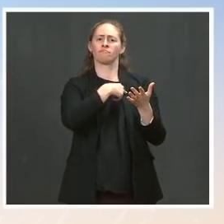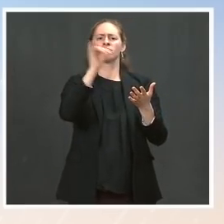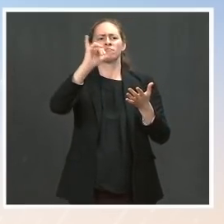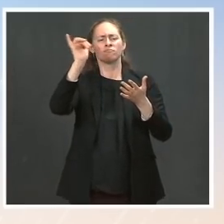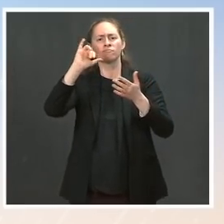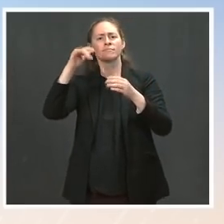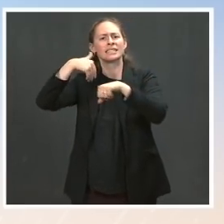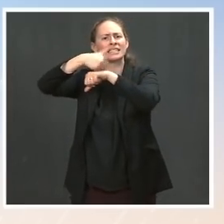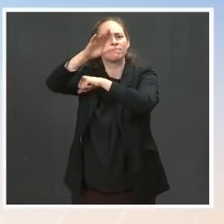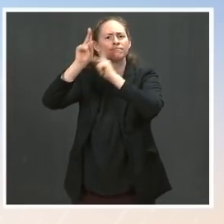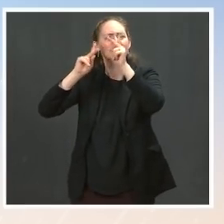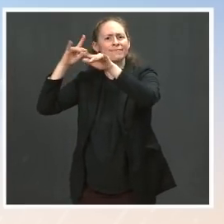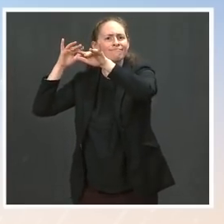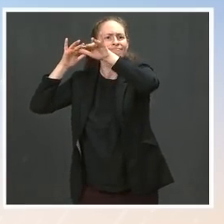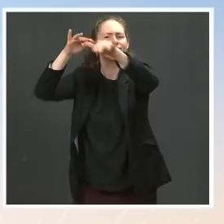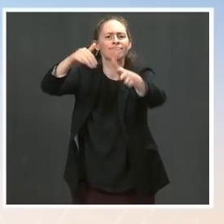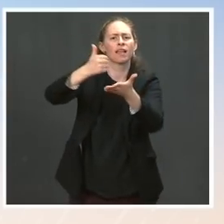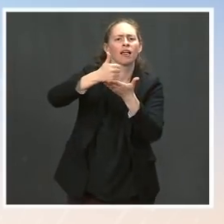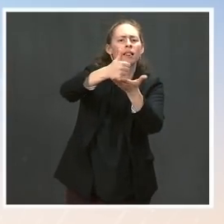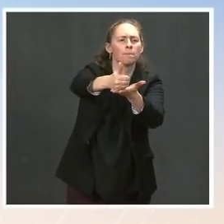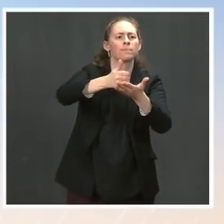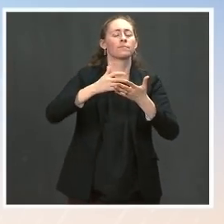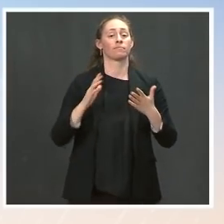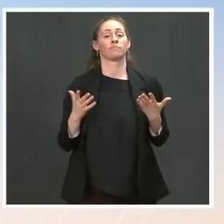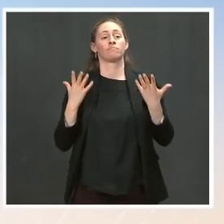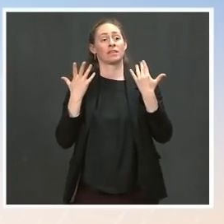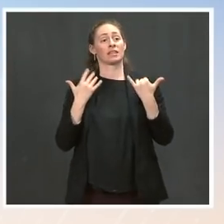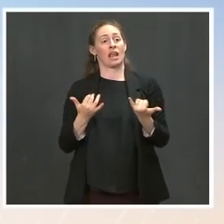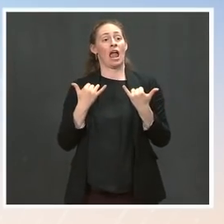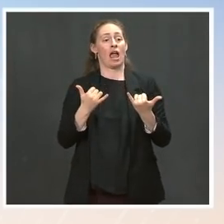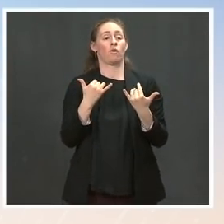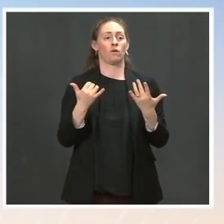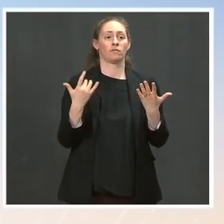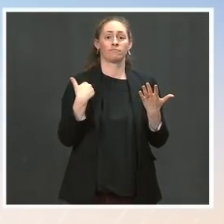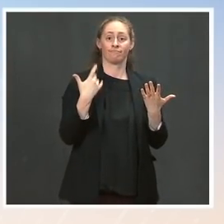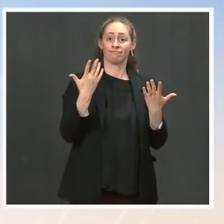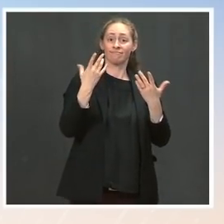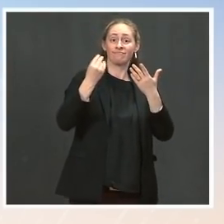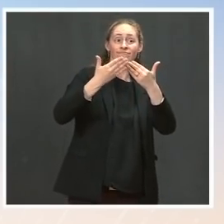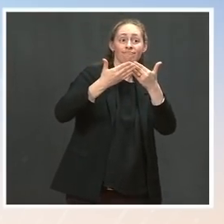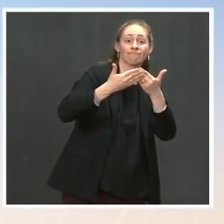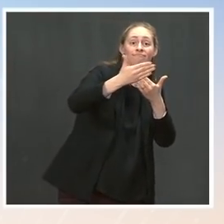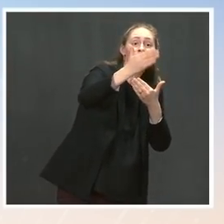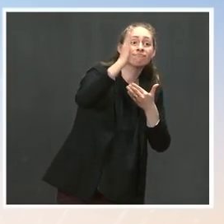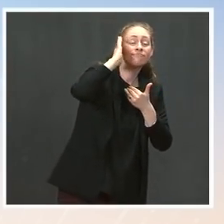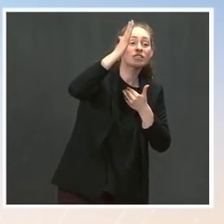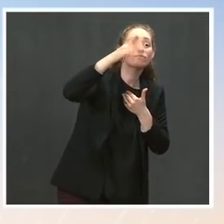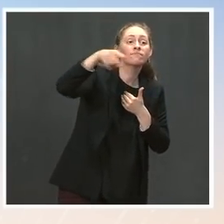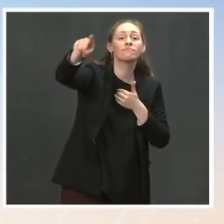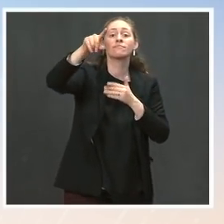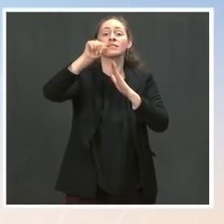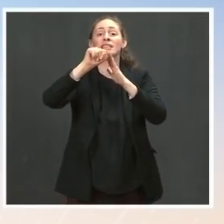But we're not in a place, nor will we be, where we take supply from one state to give it to another. The Press: Okay. I see.